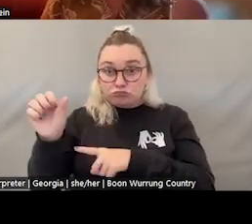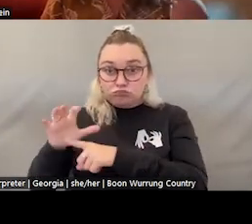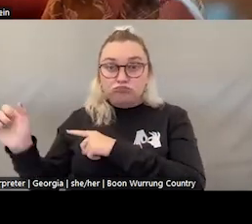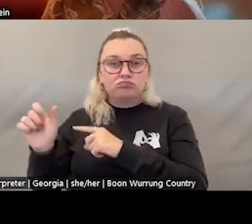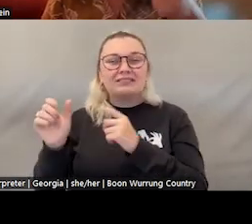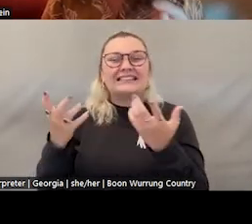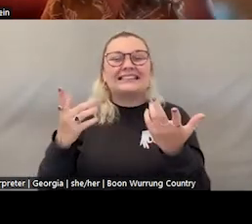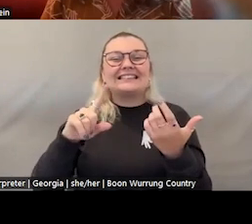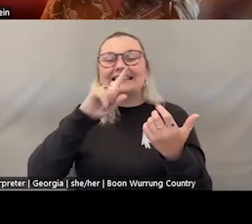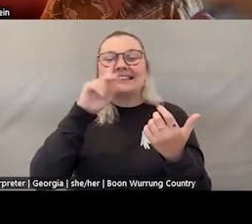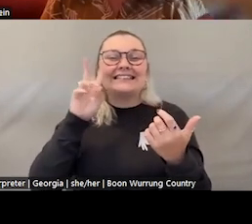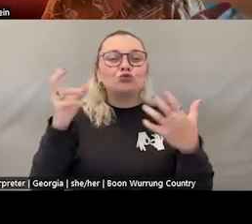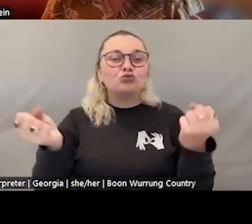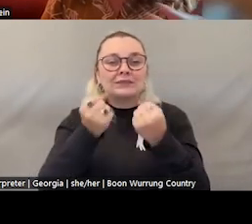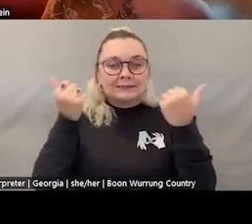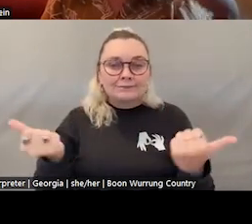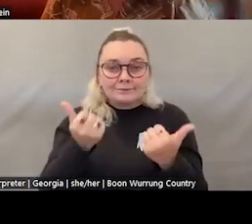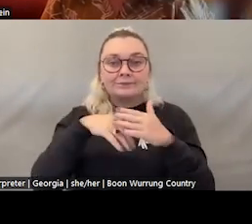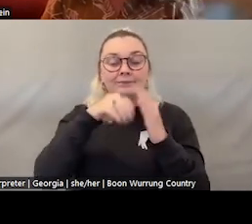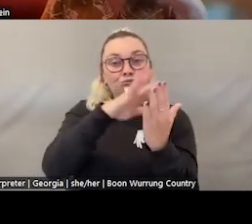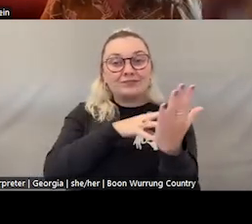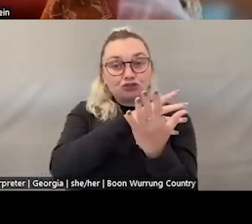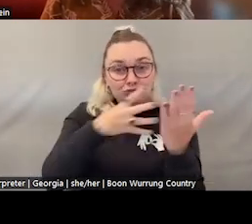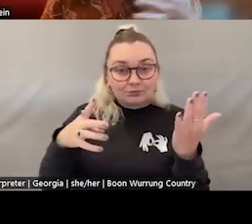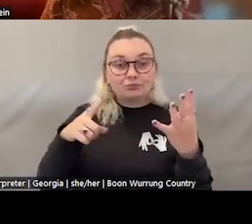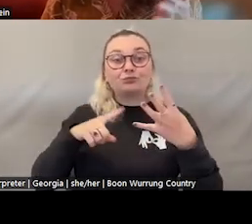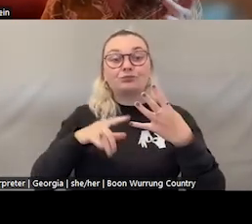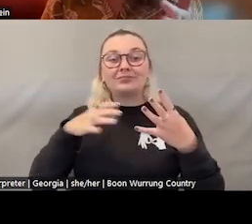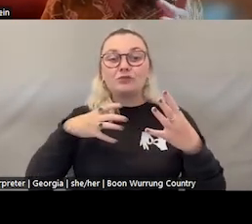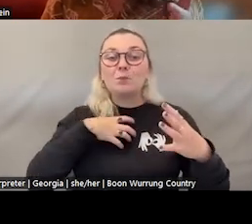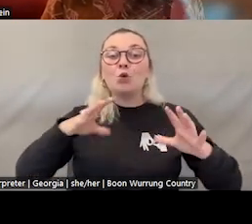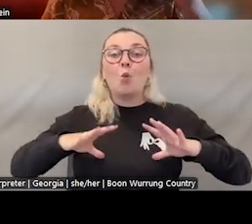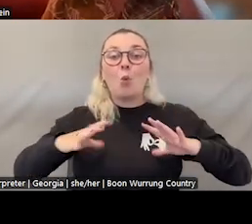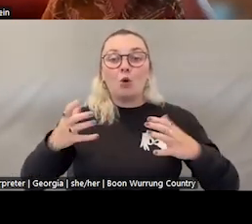coming through strongly enough in the spreadsheet and you need for automatic medications,